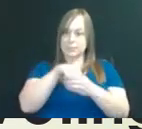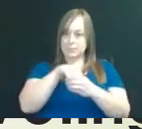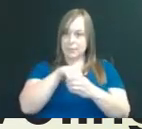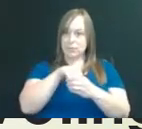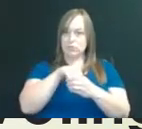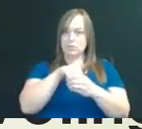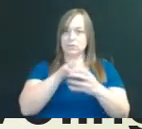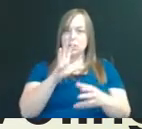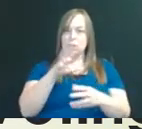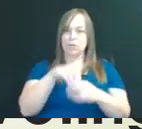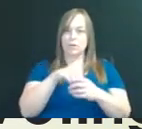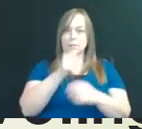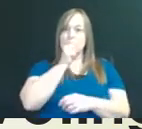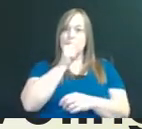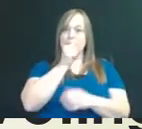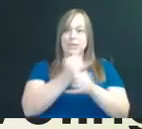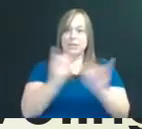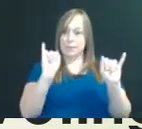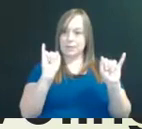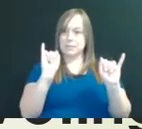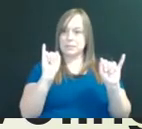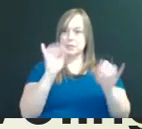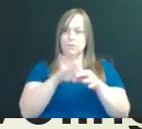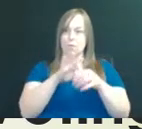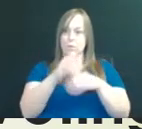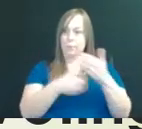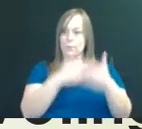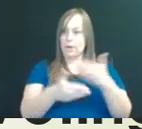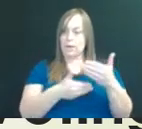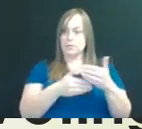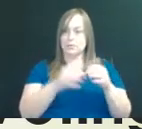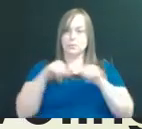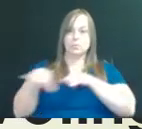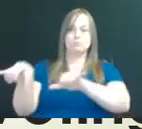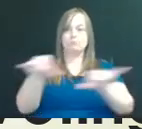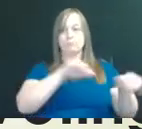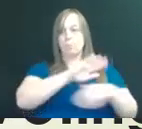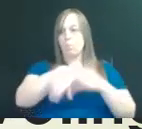including privacy and independence in the voting process as all other voters.